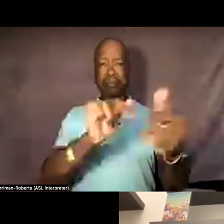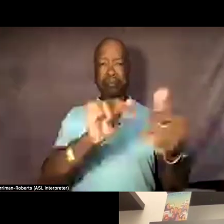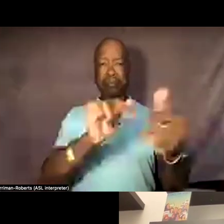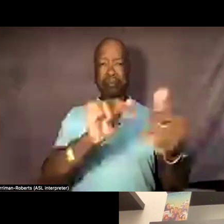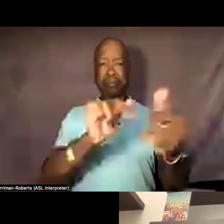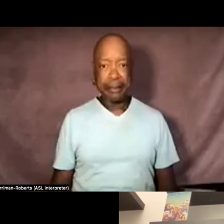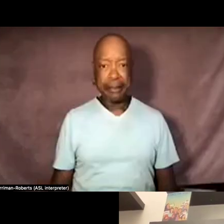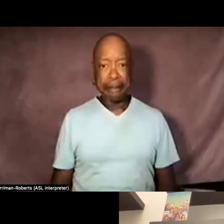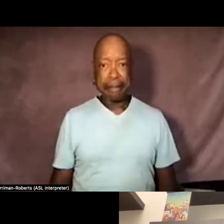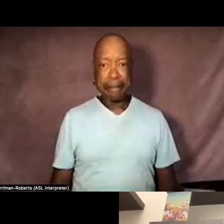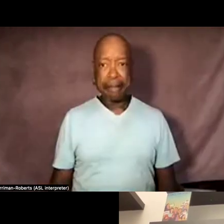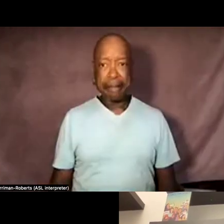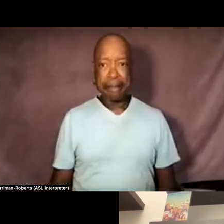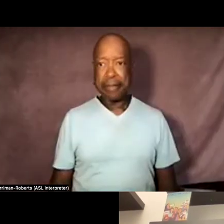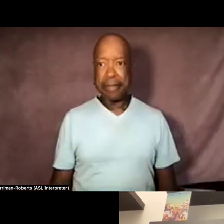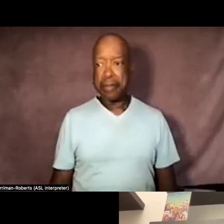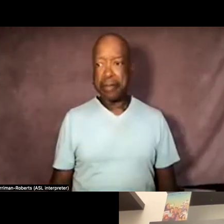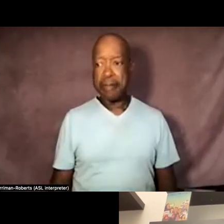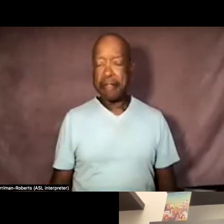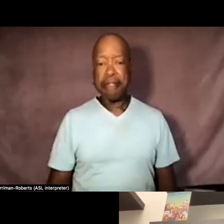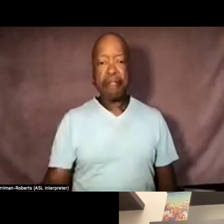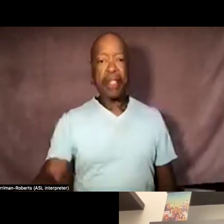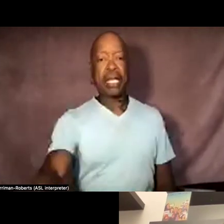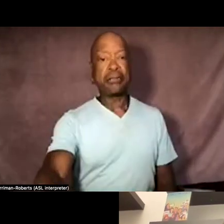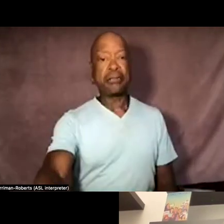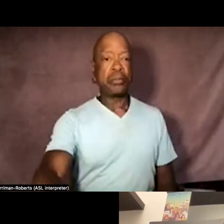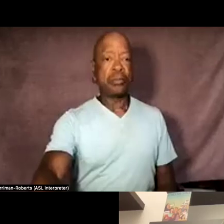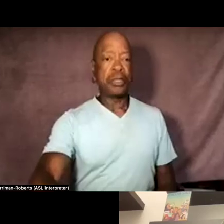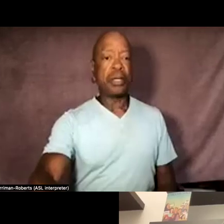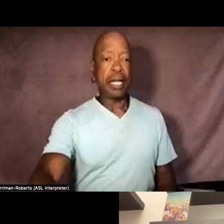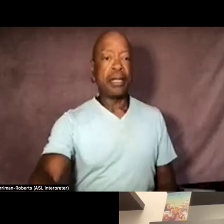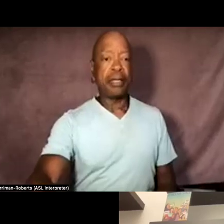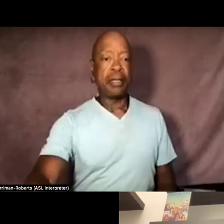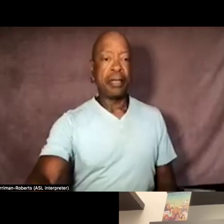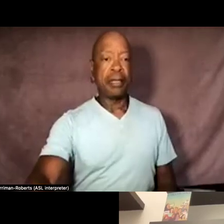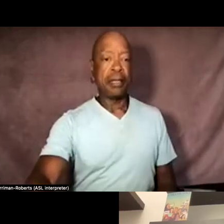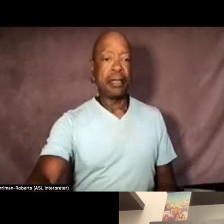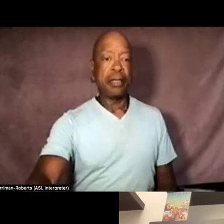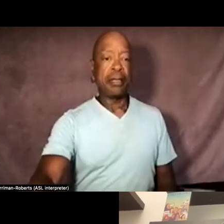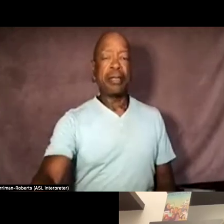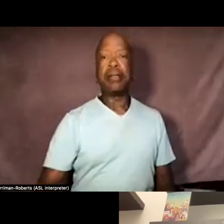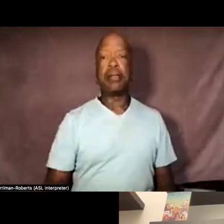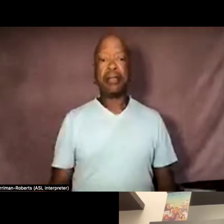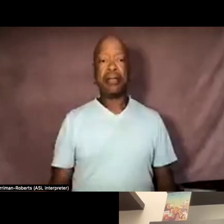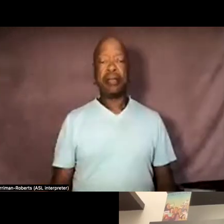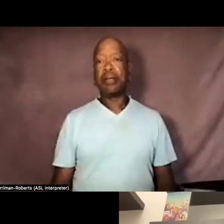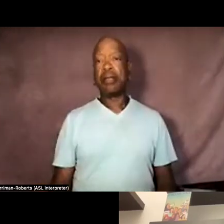going okay thanks I I think it just is what it is just wanted to check in thank you all right